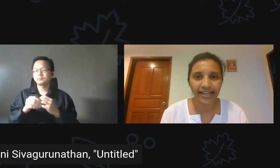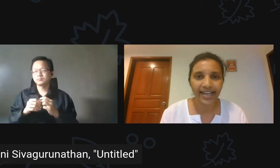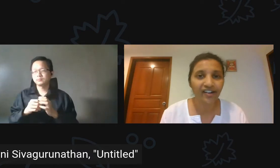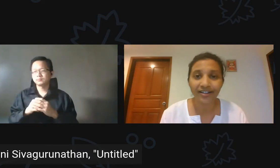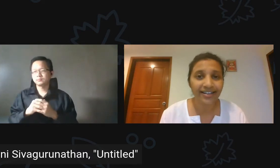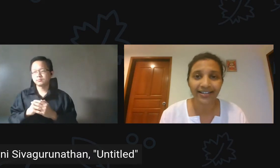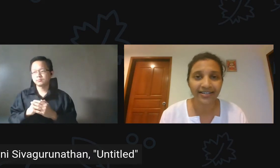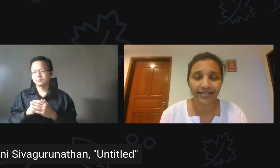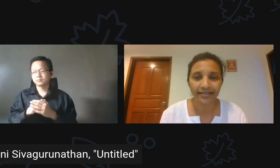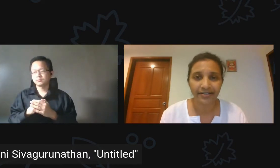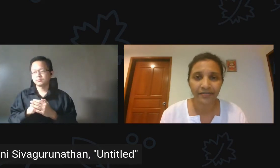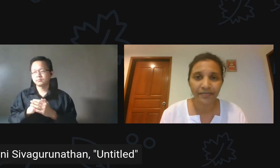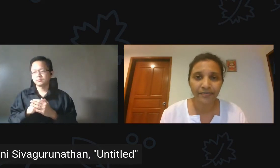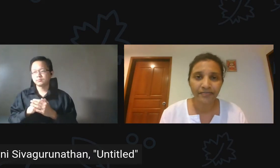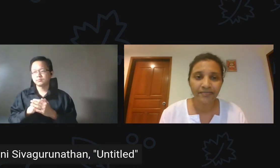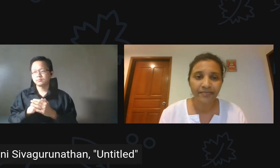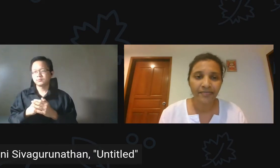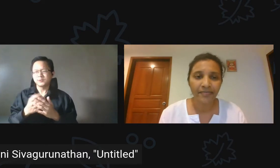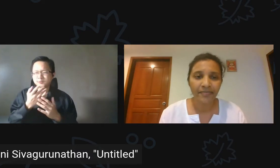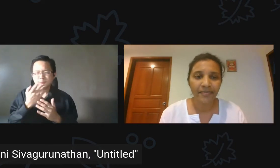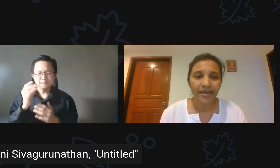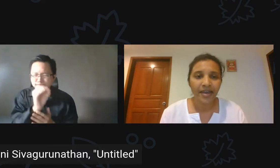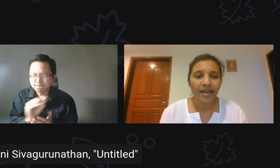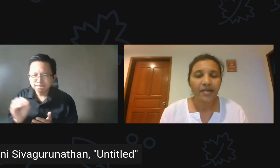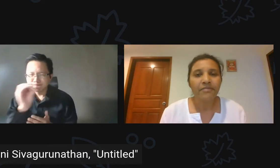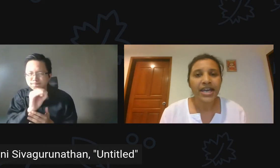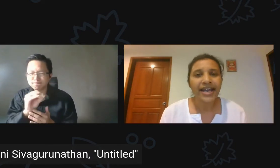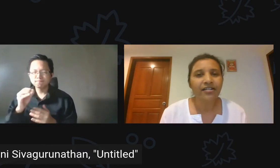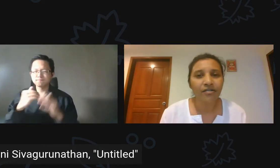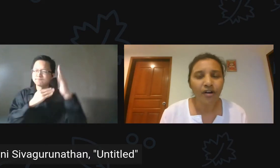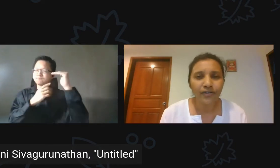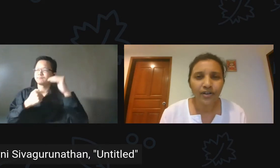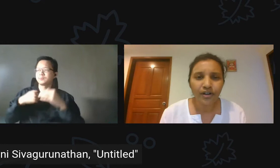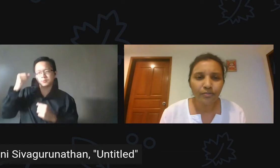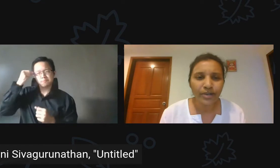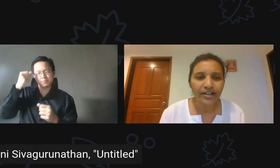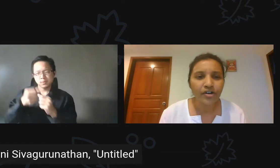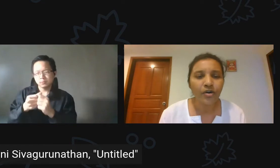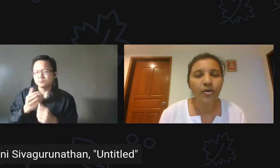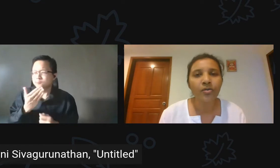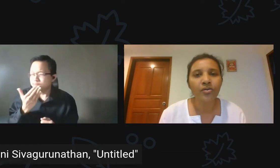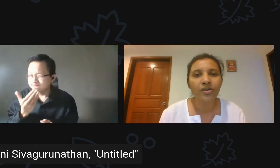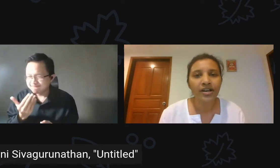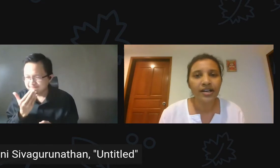when I cannot taste it. May I grovel but know